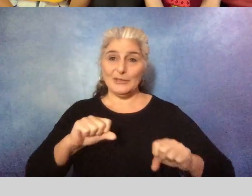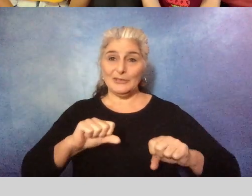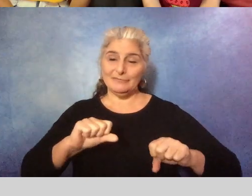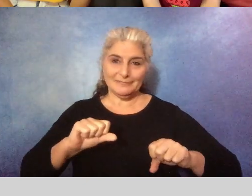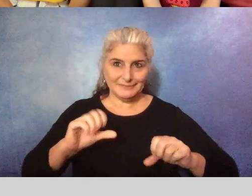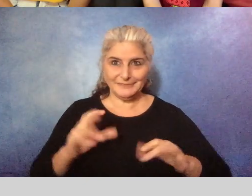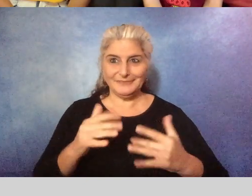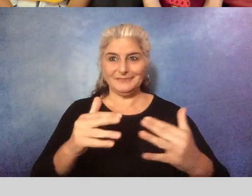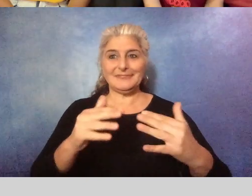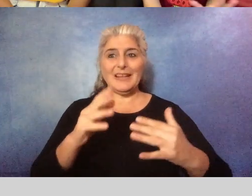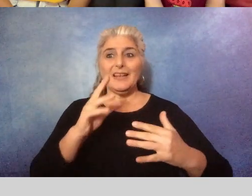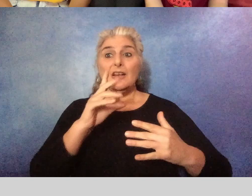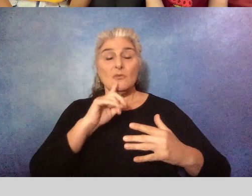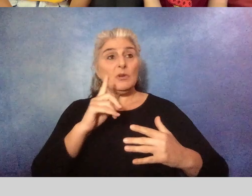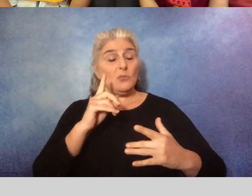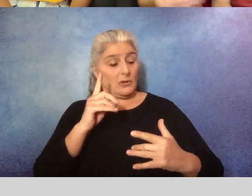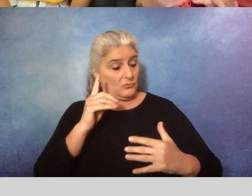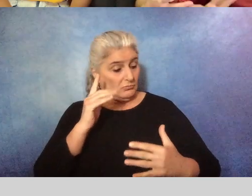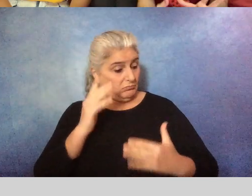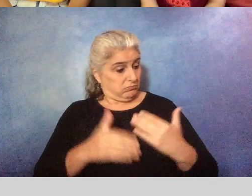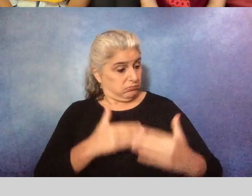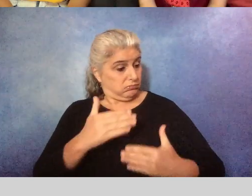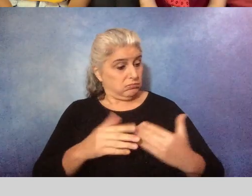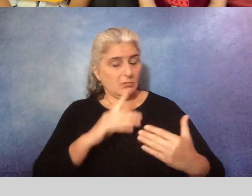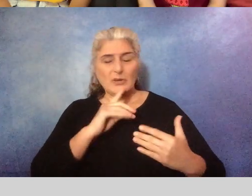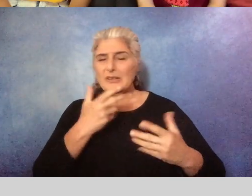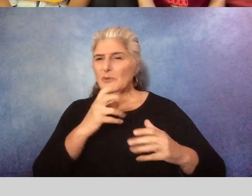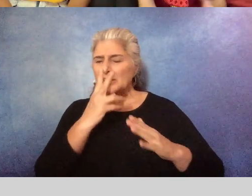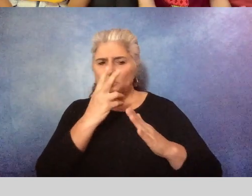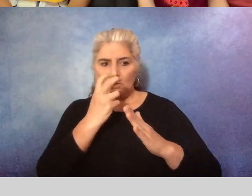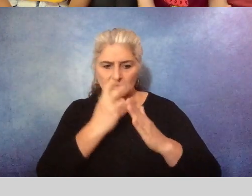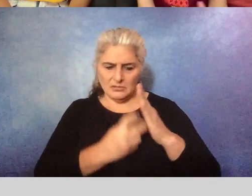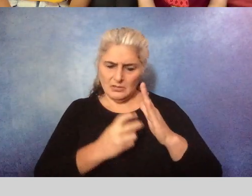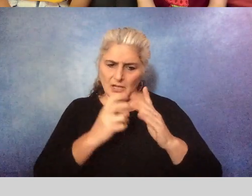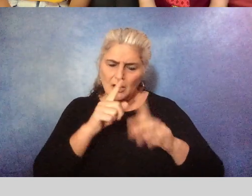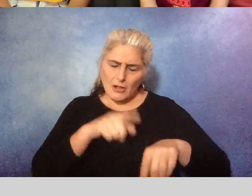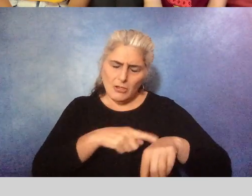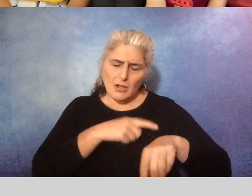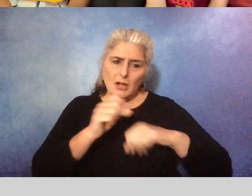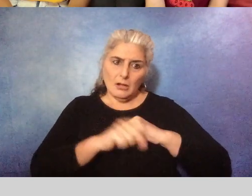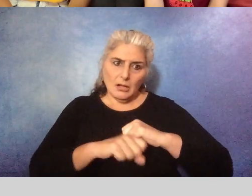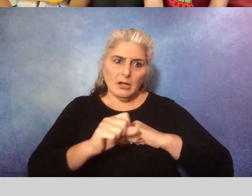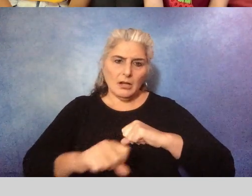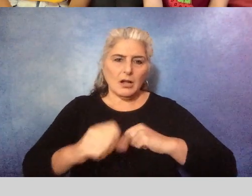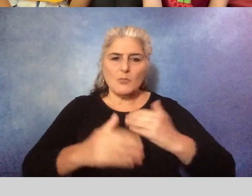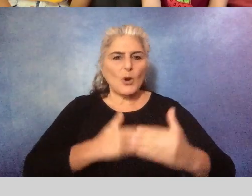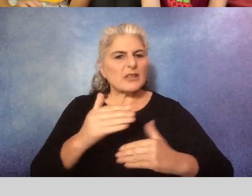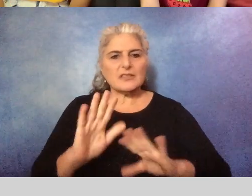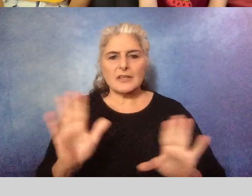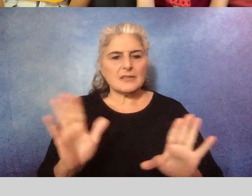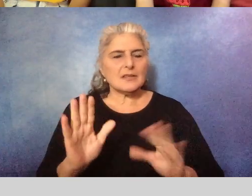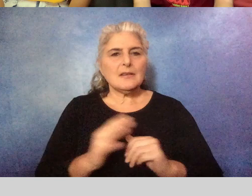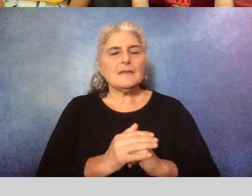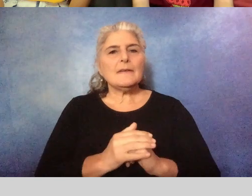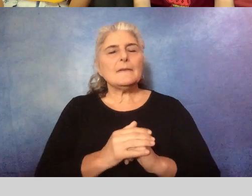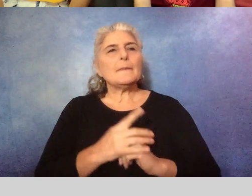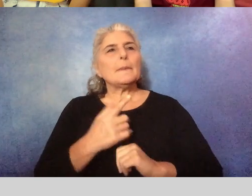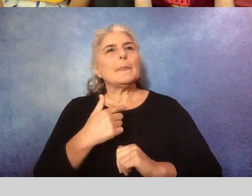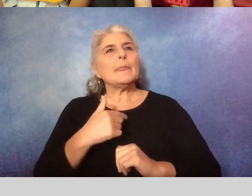And to go fast with it, not to, not spend too much time with it, we would go like just